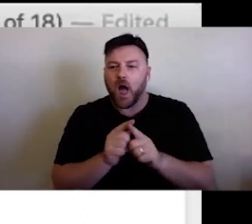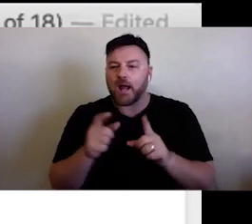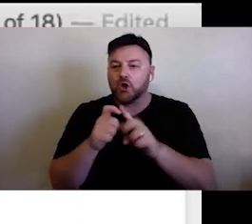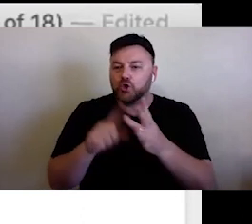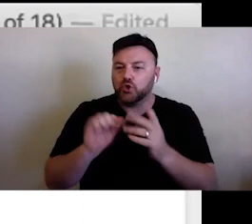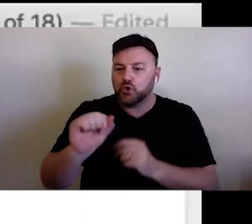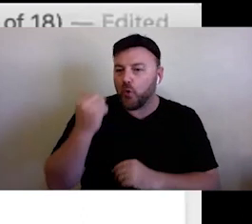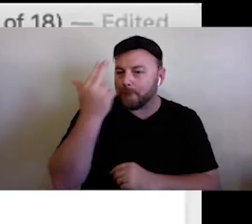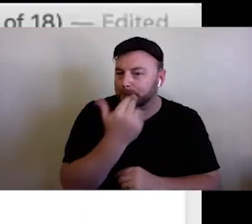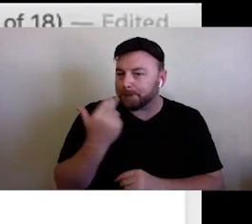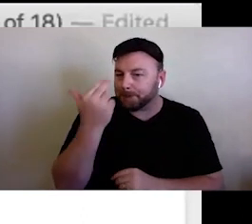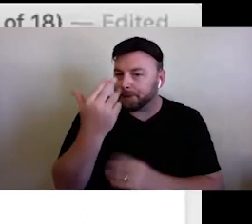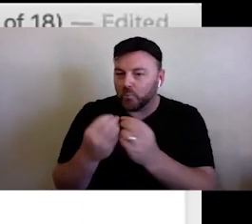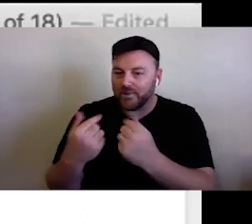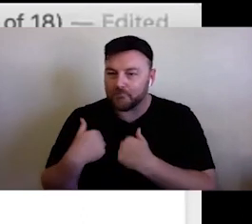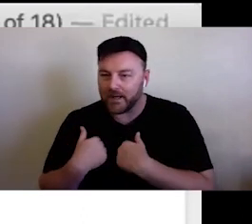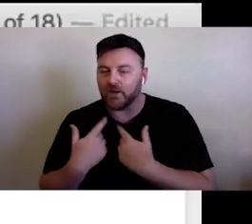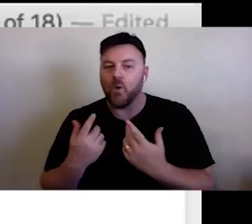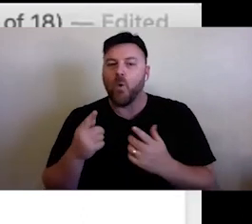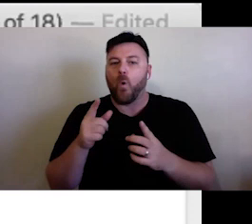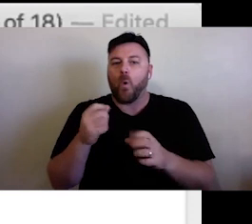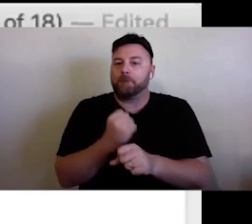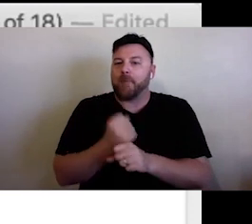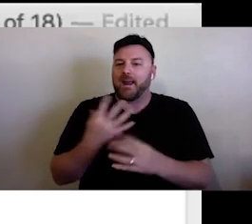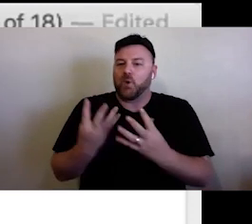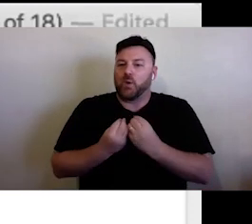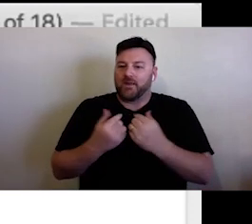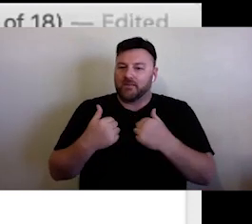draw with me, paint with me, make with me, journal with me. It's